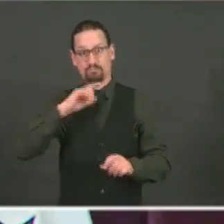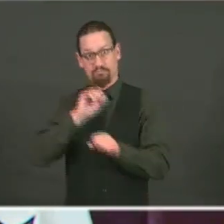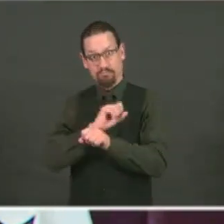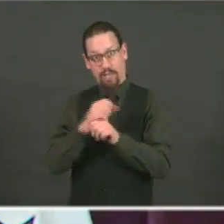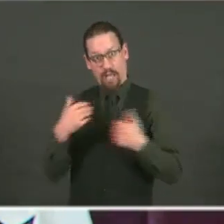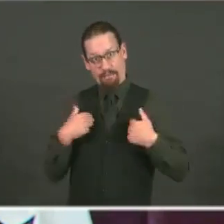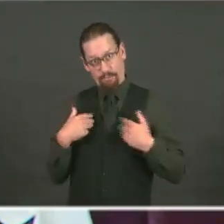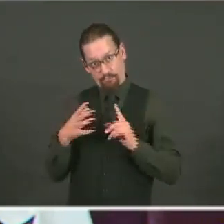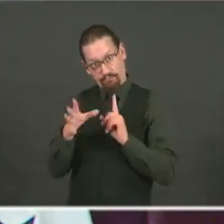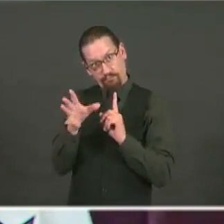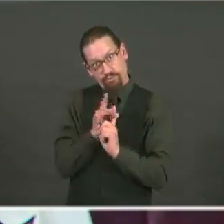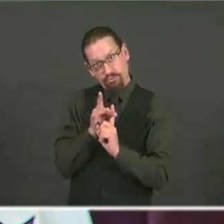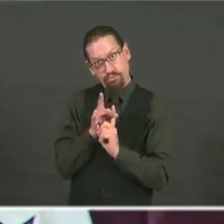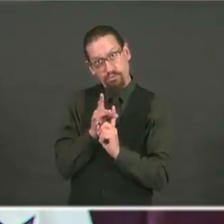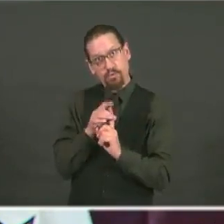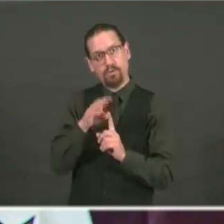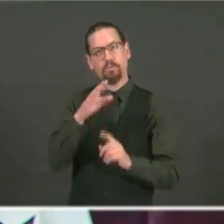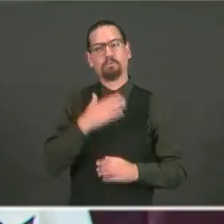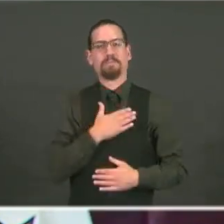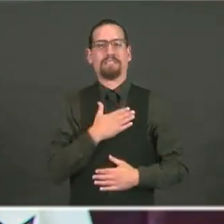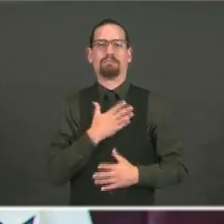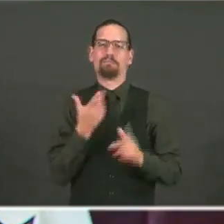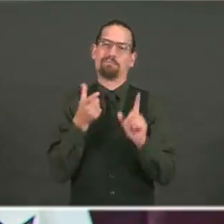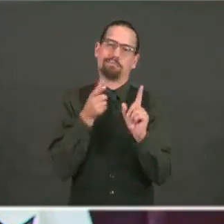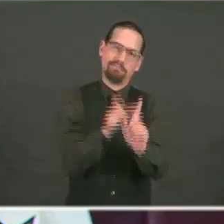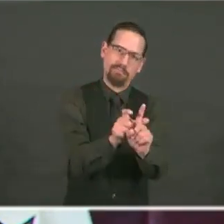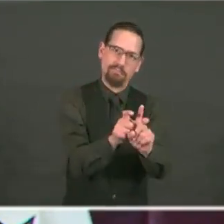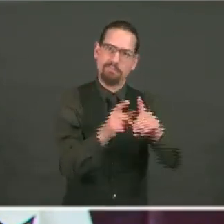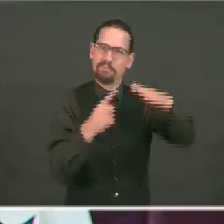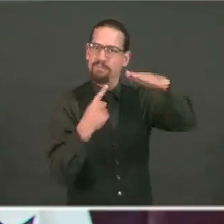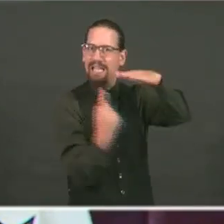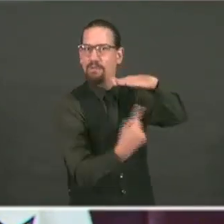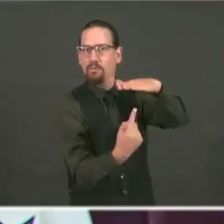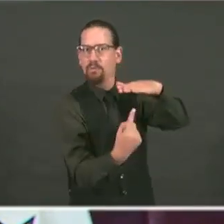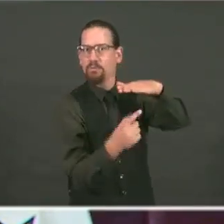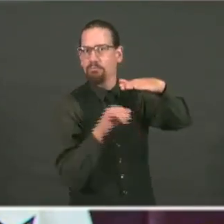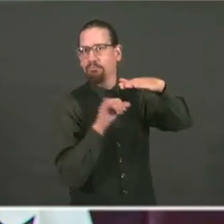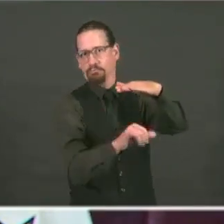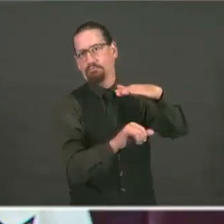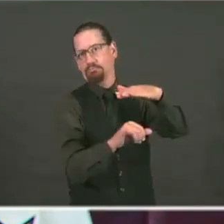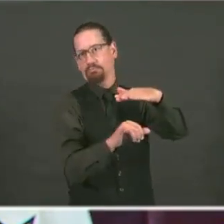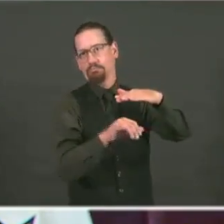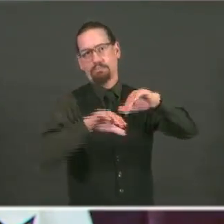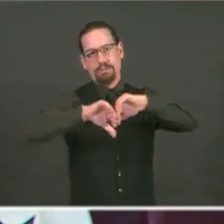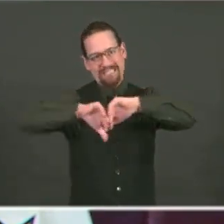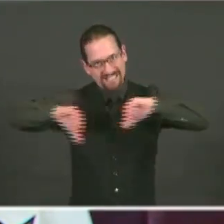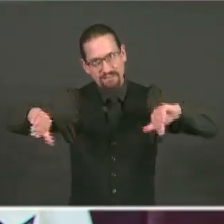JUST SO YOU KNOW IF SOMEONE TESTS POSITIVE, THEY ARE